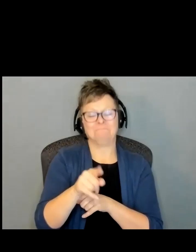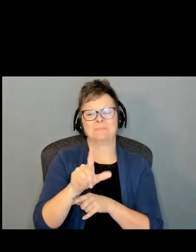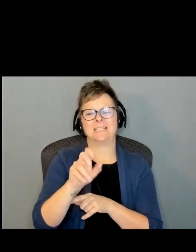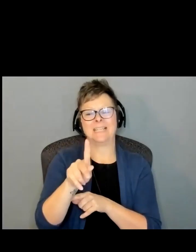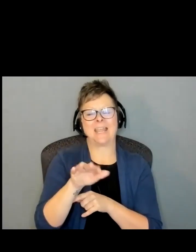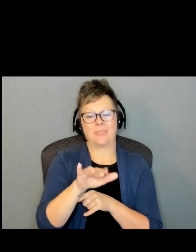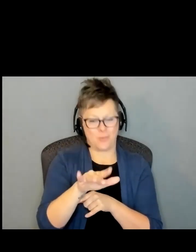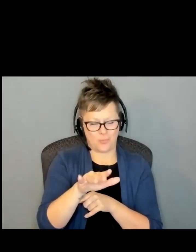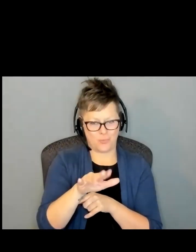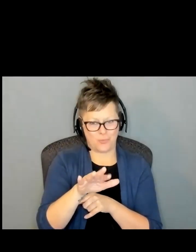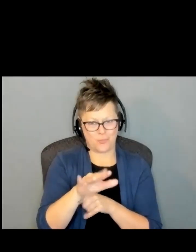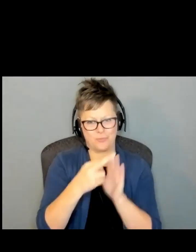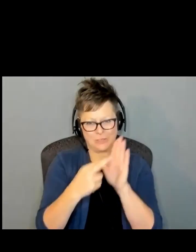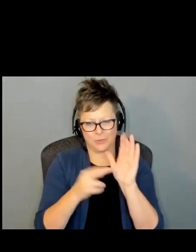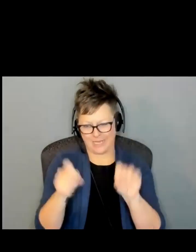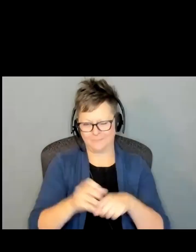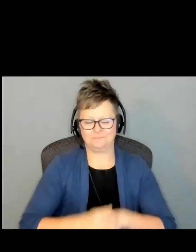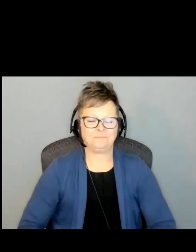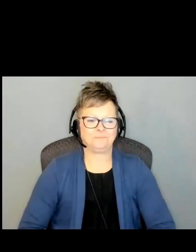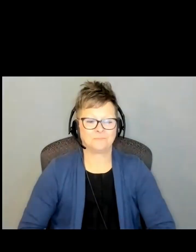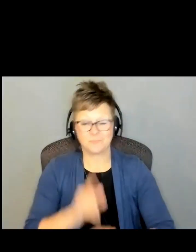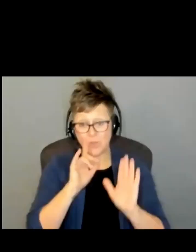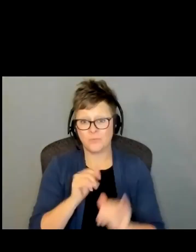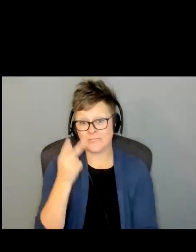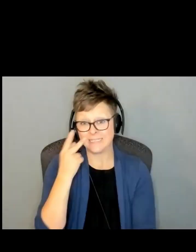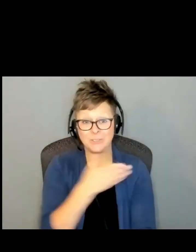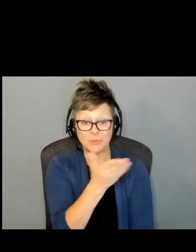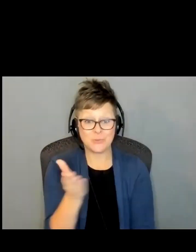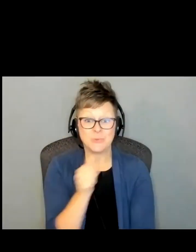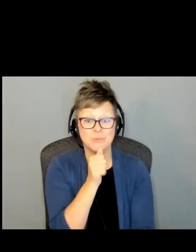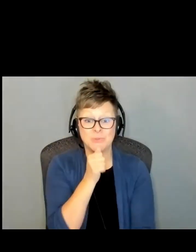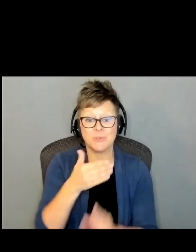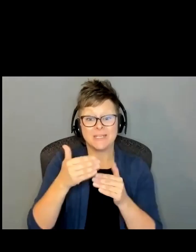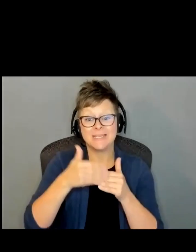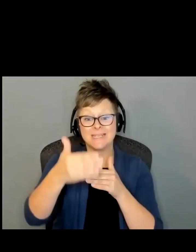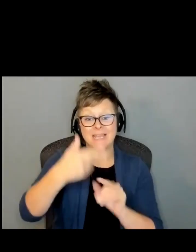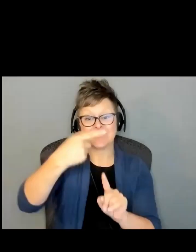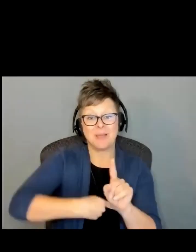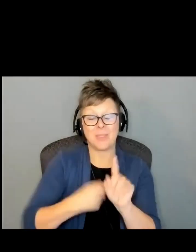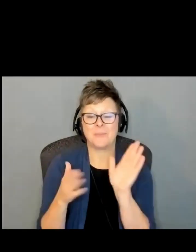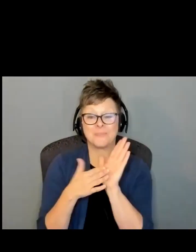here. Hopefully I will see you all next month. Round of applause for our speakers.